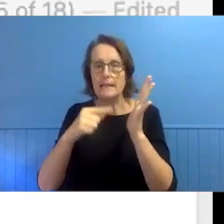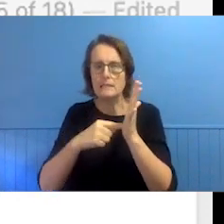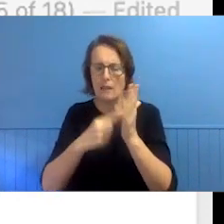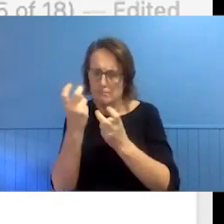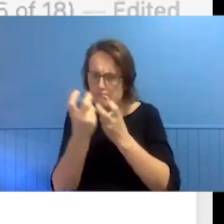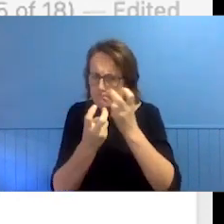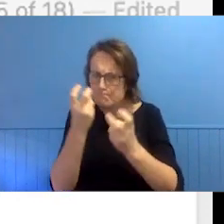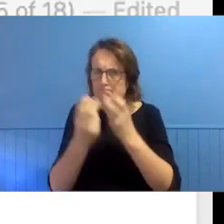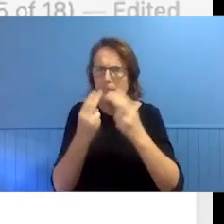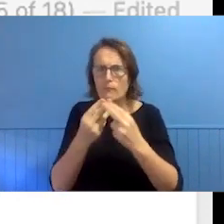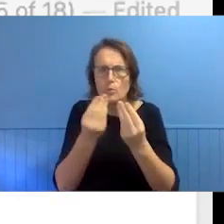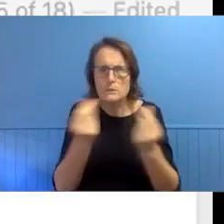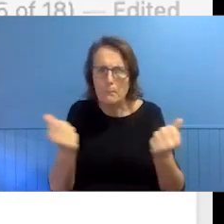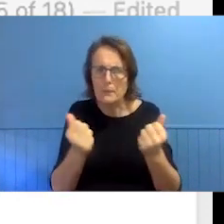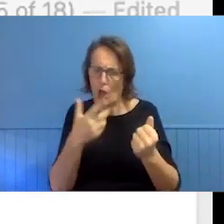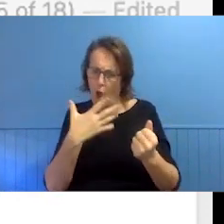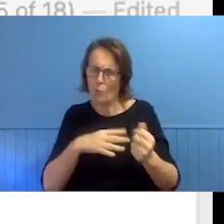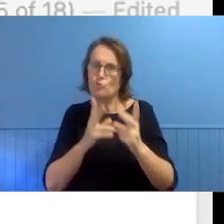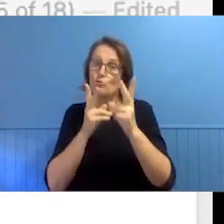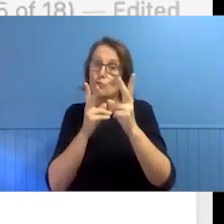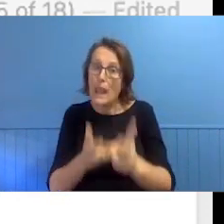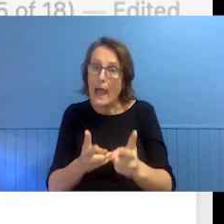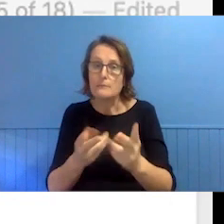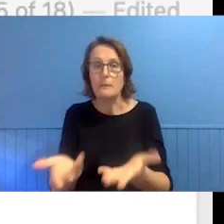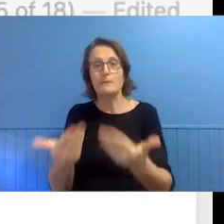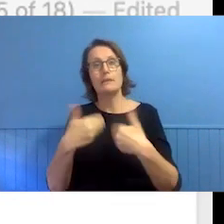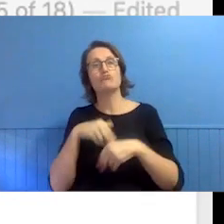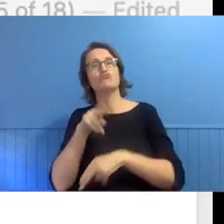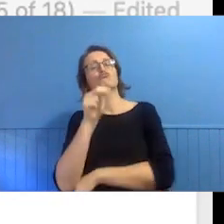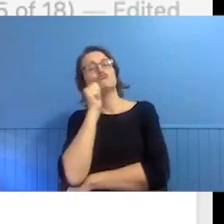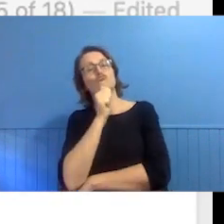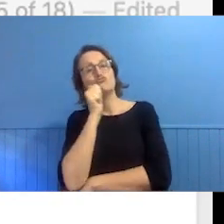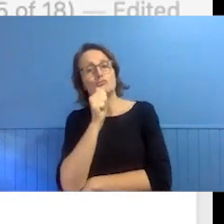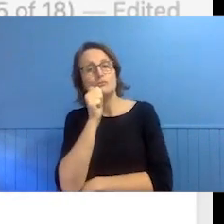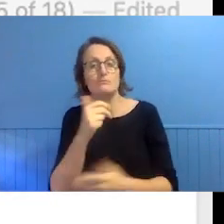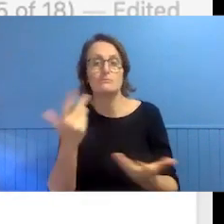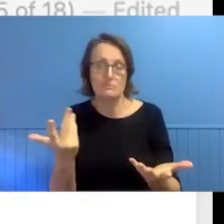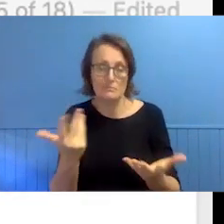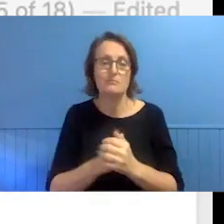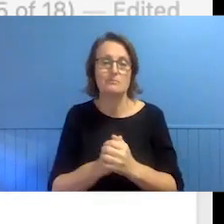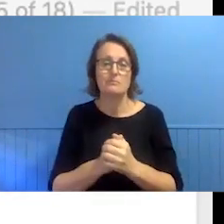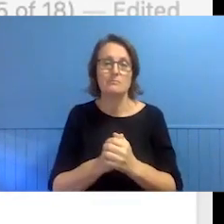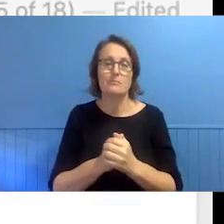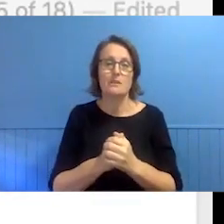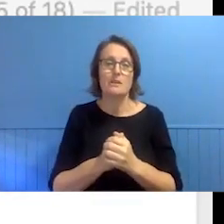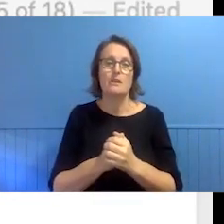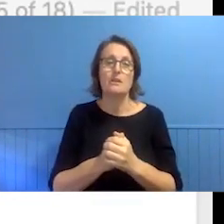there to be entertained and relax potentially. The quick and bite size